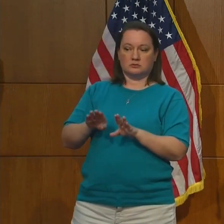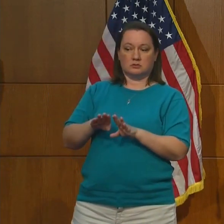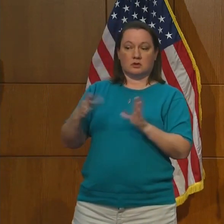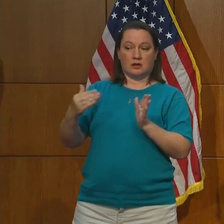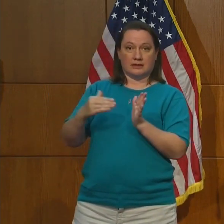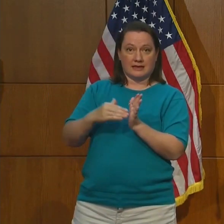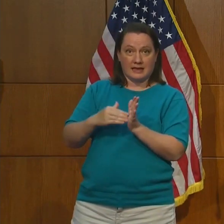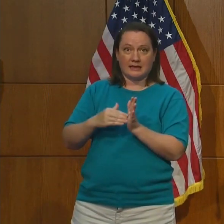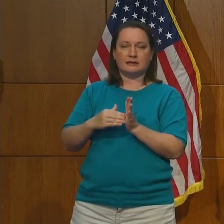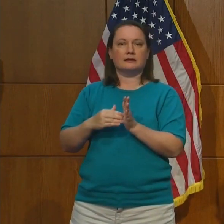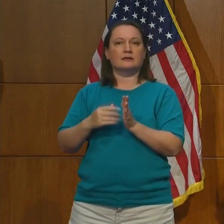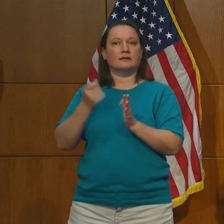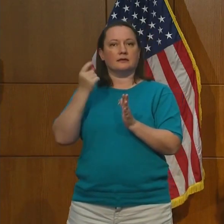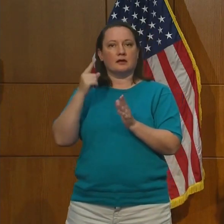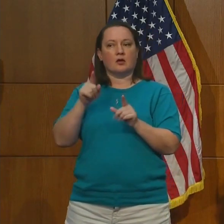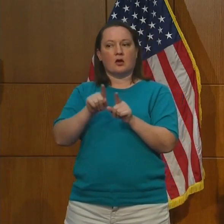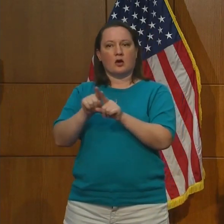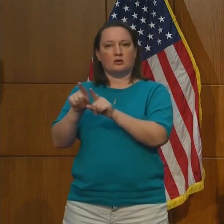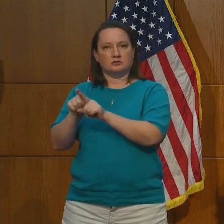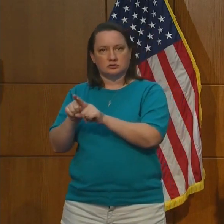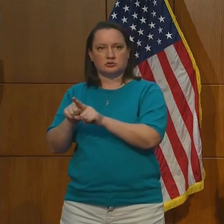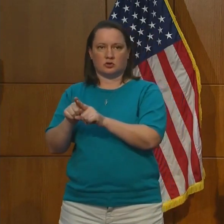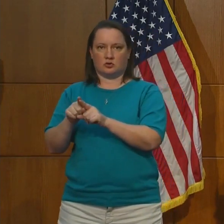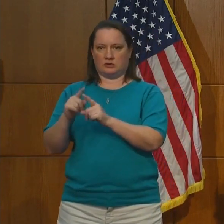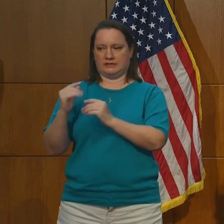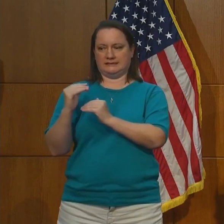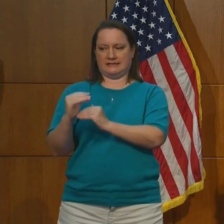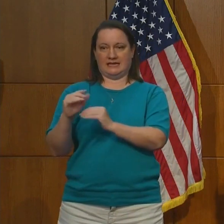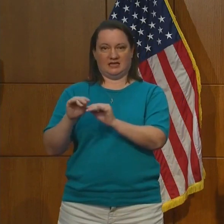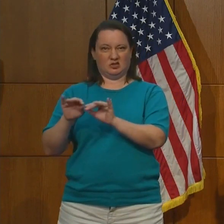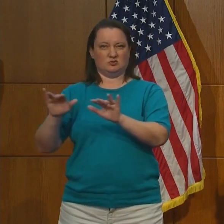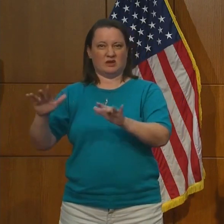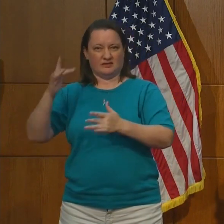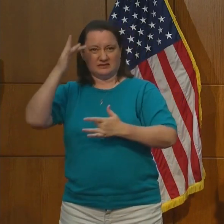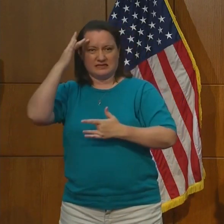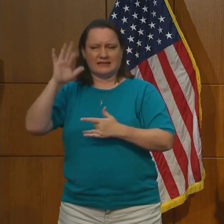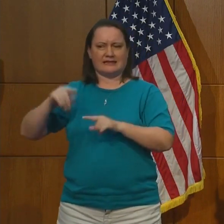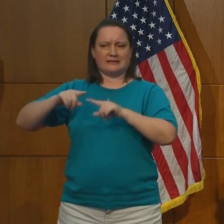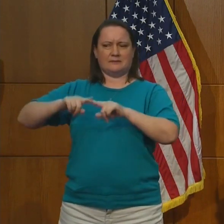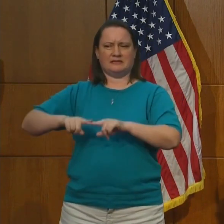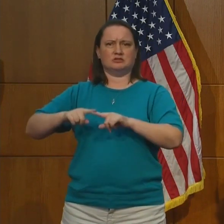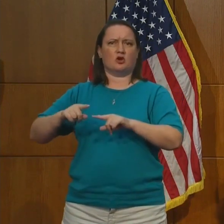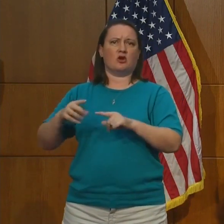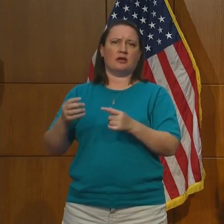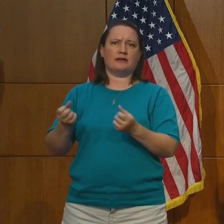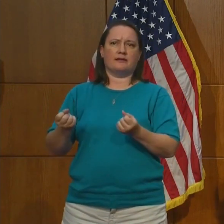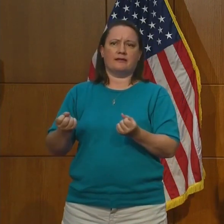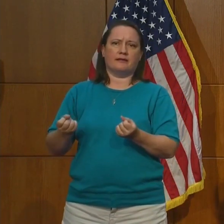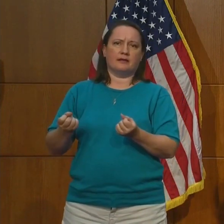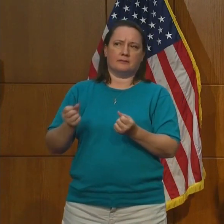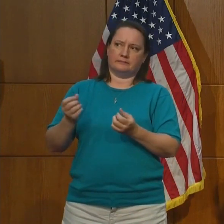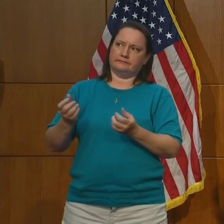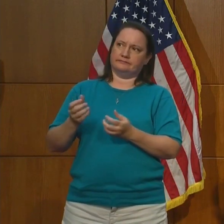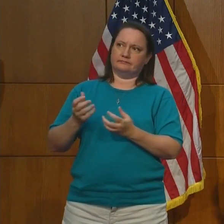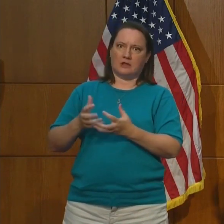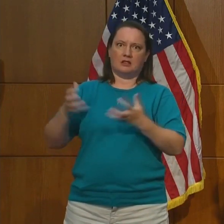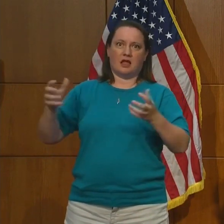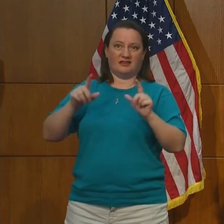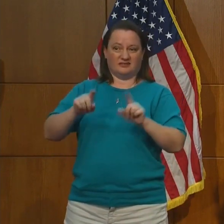NOT PENDING. IN OTHER I WILL MAKE KIND OF NOW RE OPENING NURSING HOMES TAKING THE STRESS